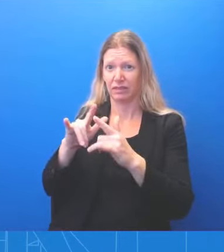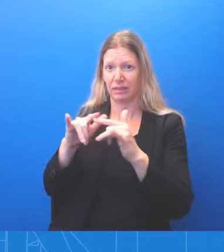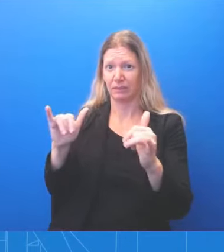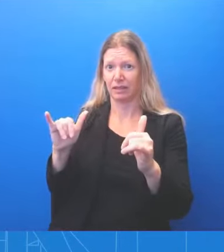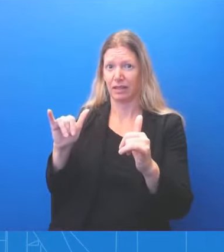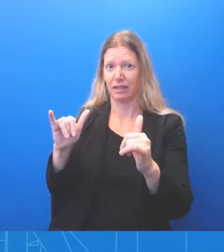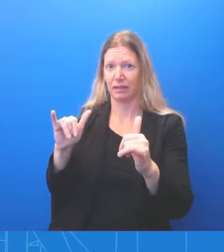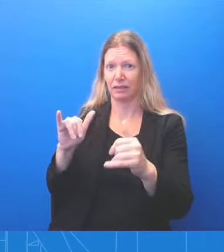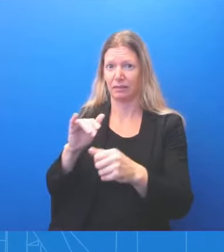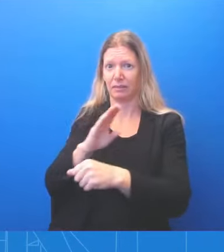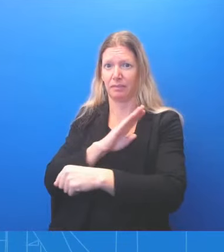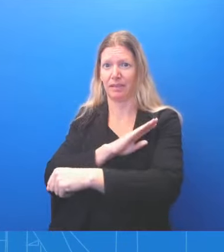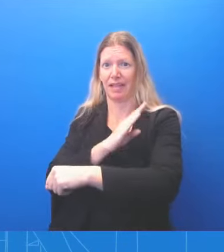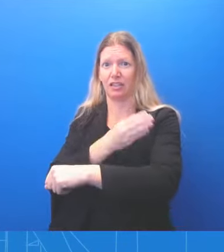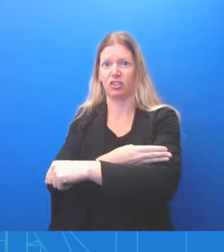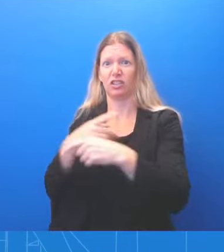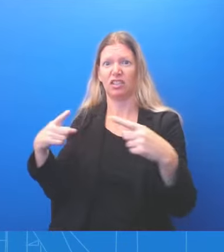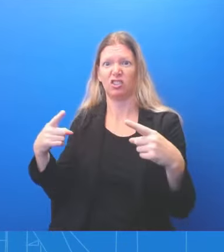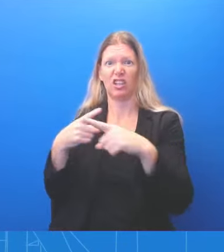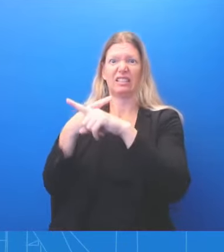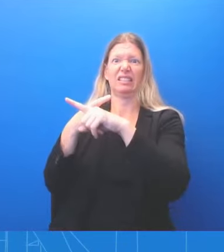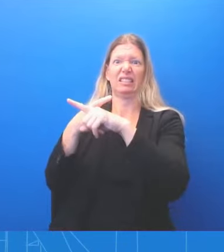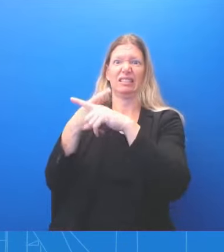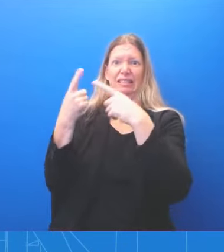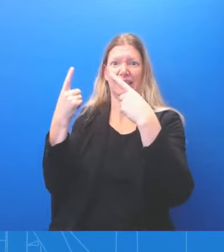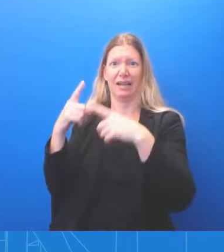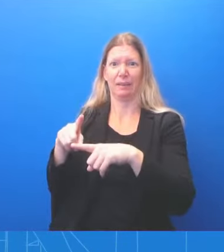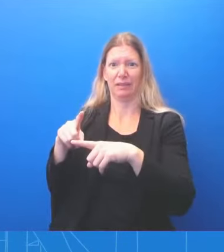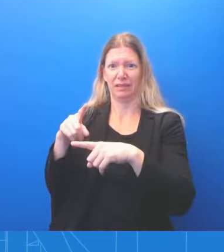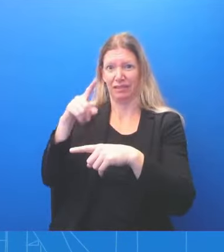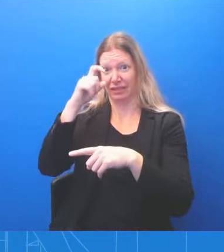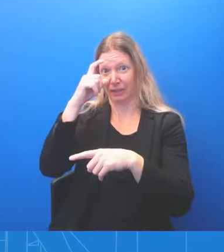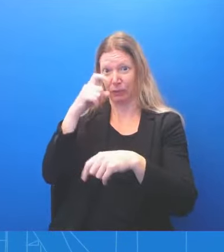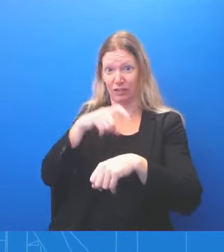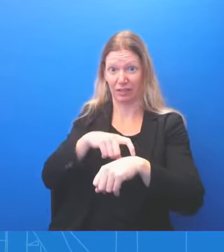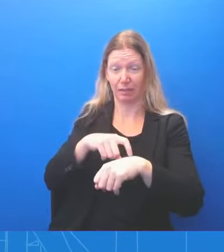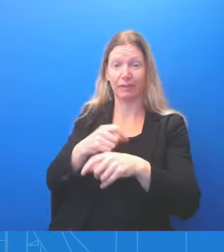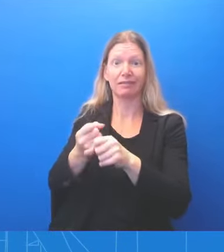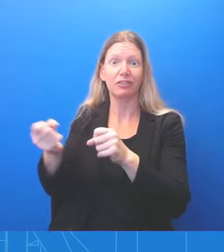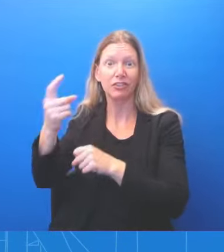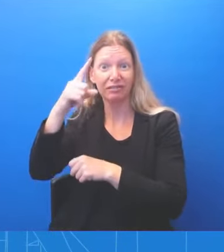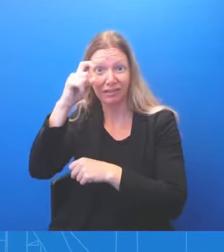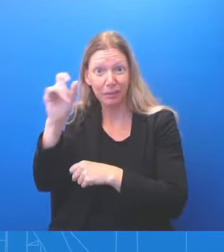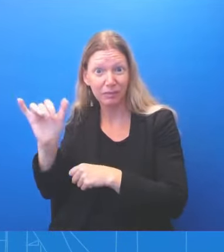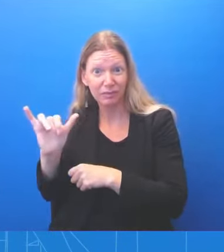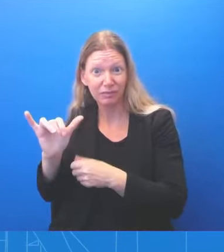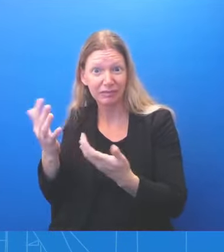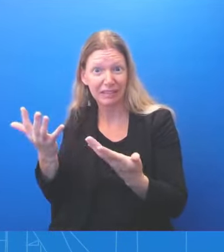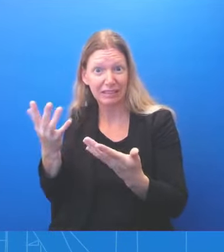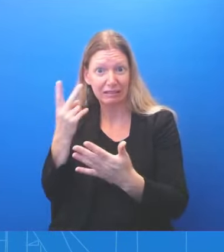and headed into next summer where there's a lot of anticipation that they could remain there. So, I'm wondering if that's something